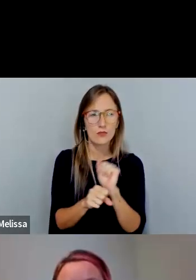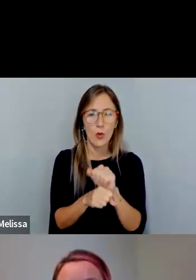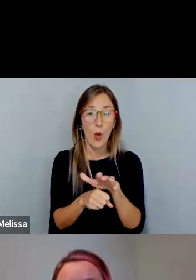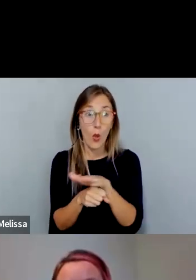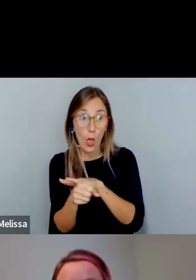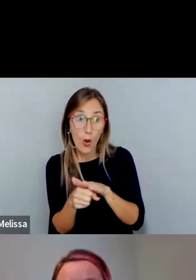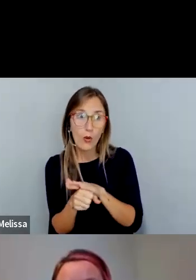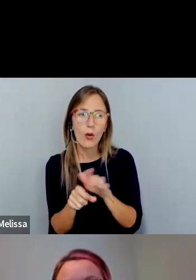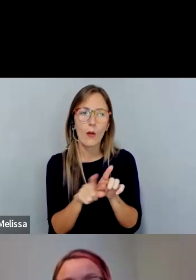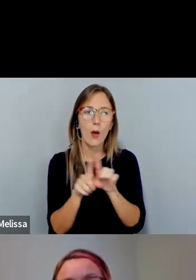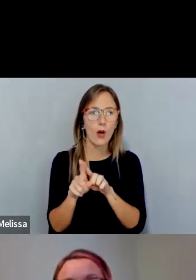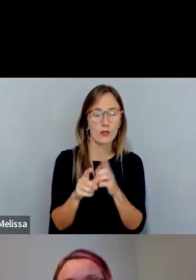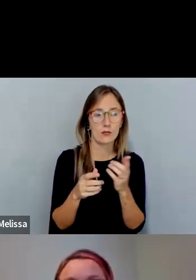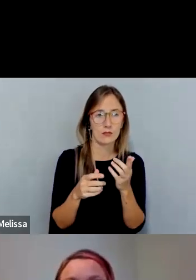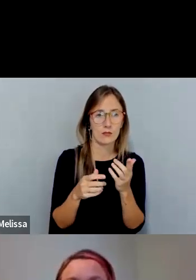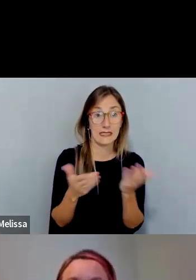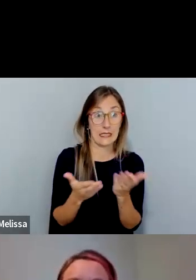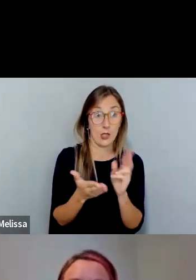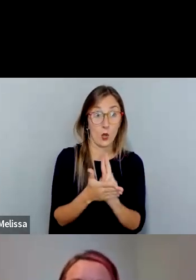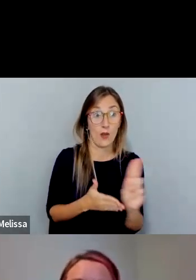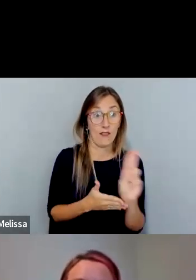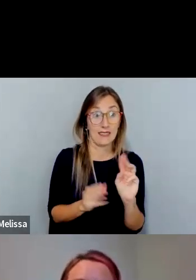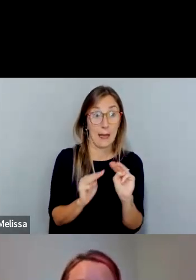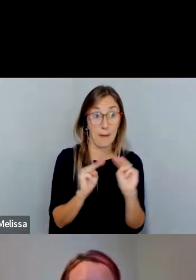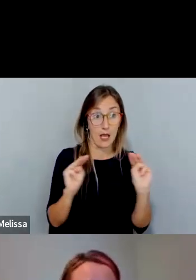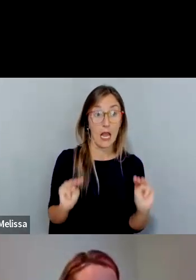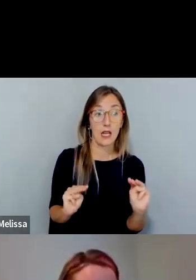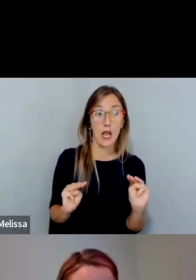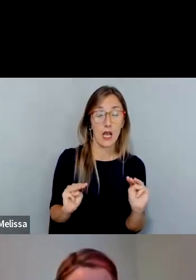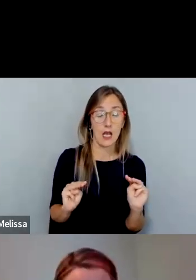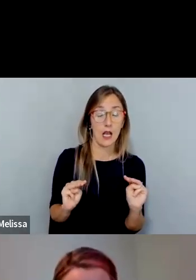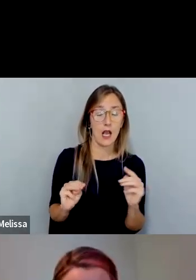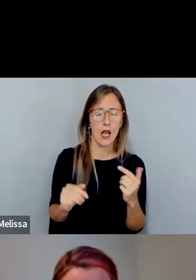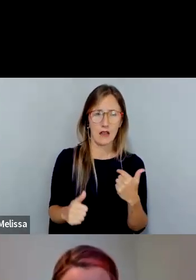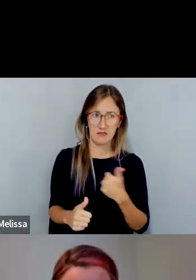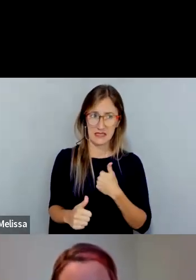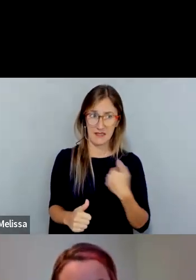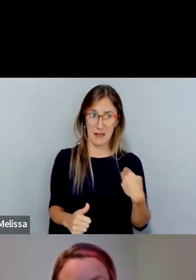lived through or have been a part of. In addition to my work in disability